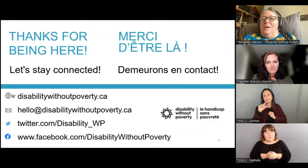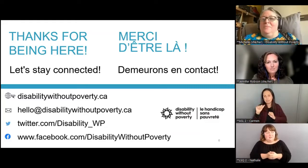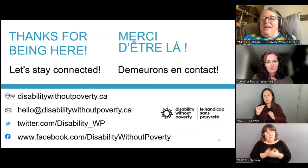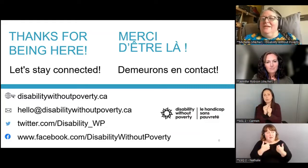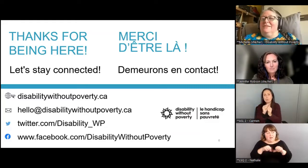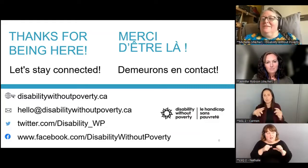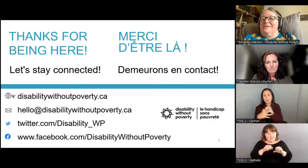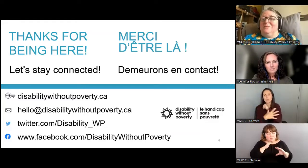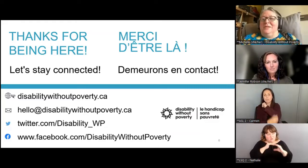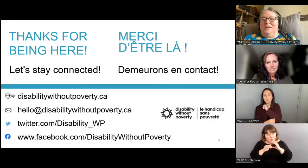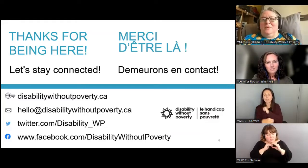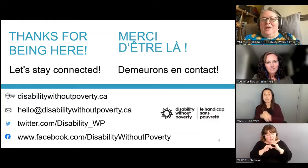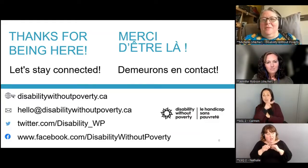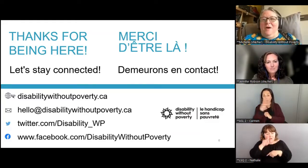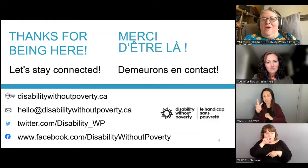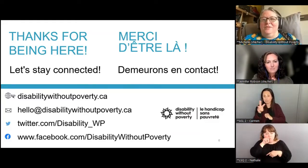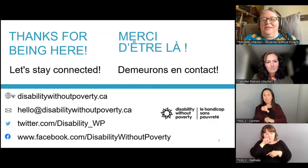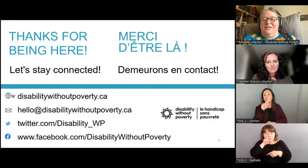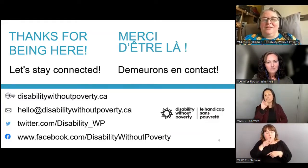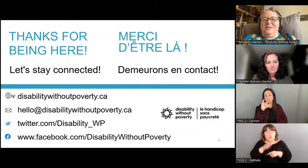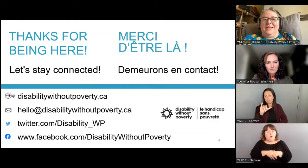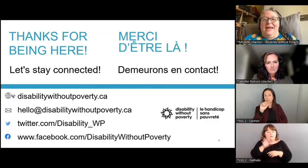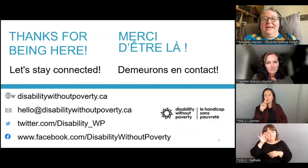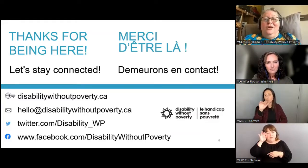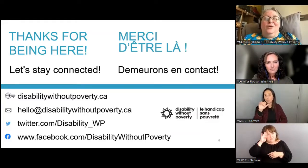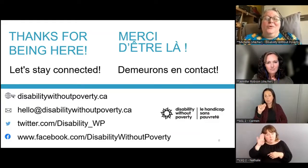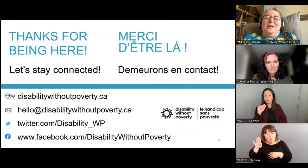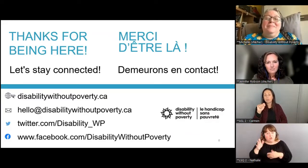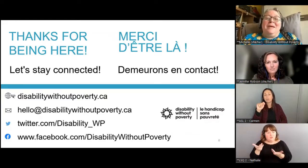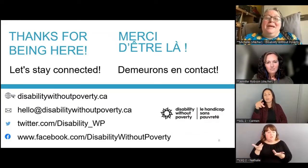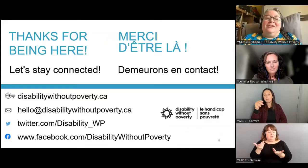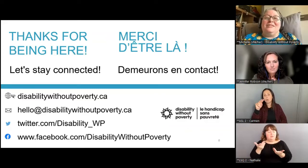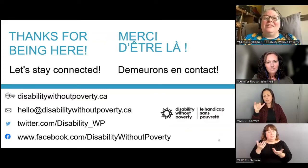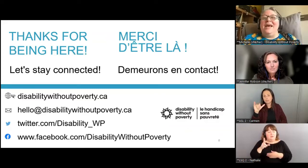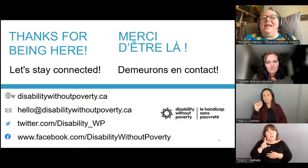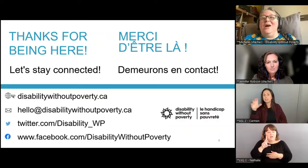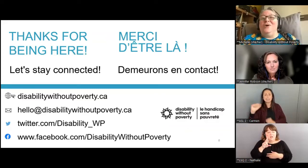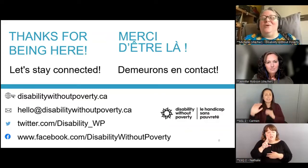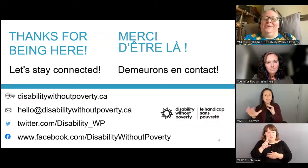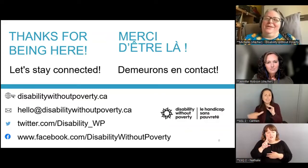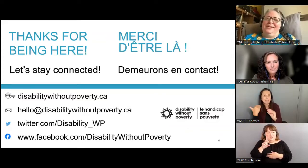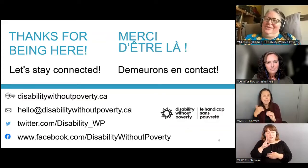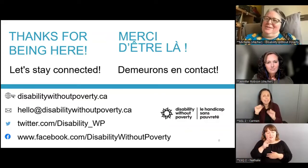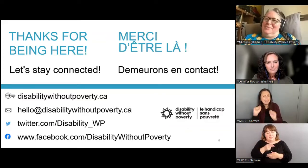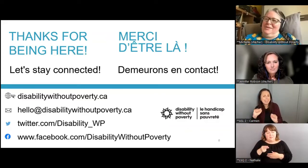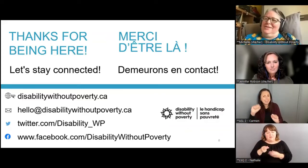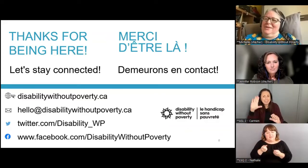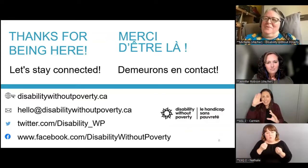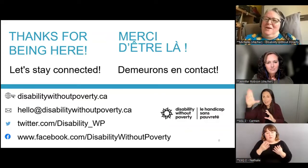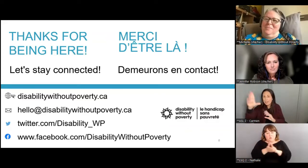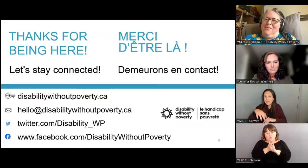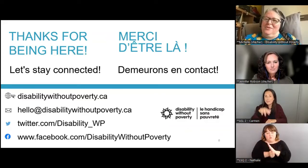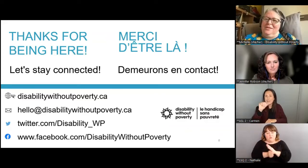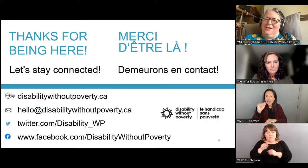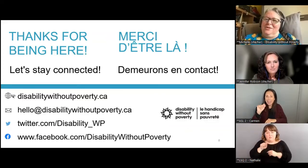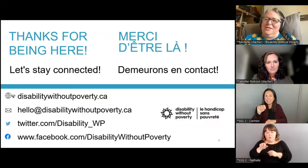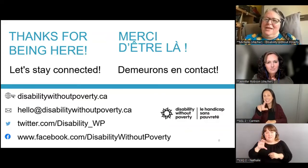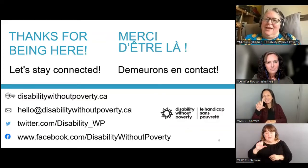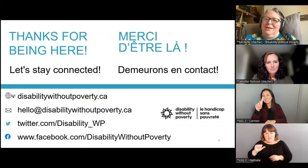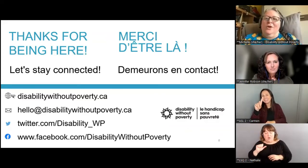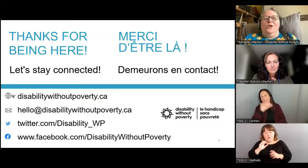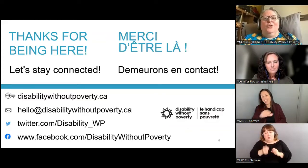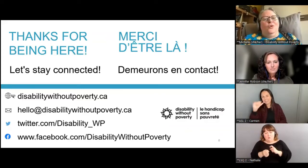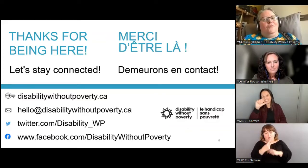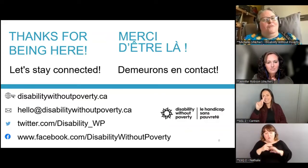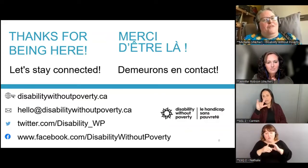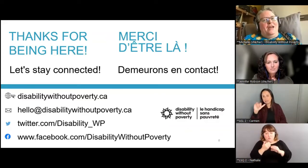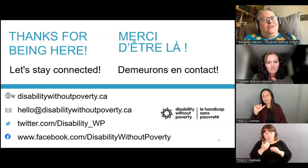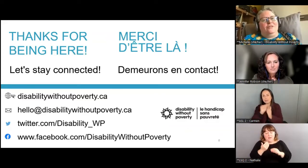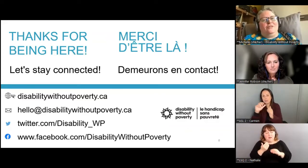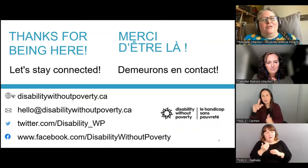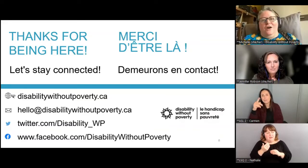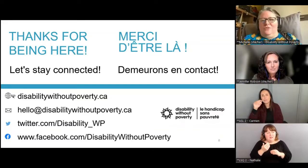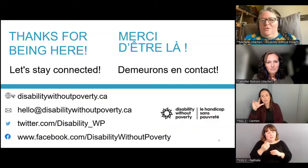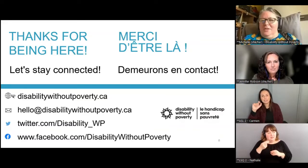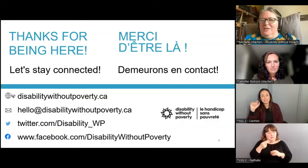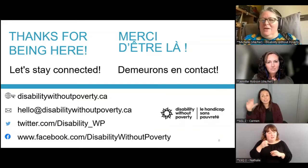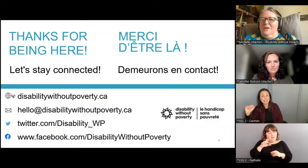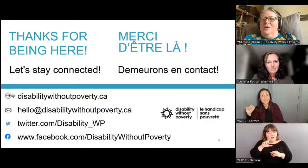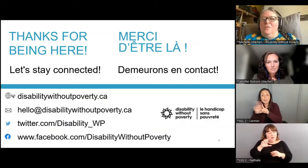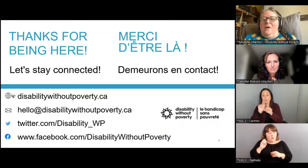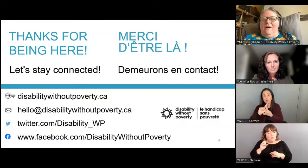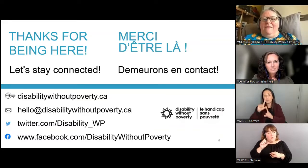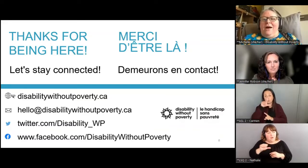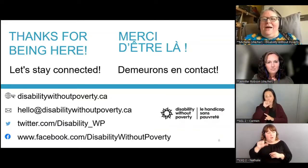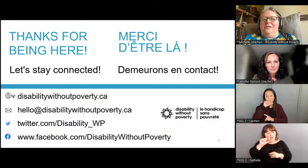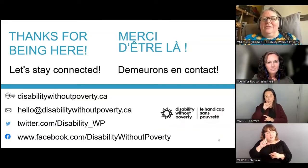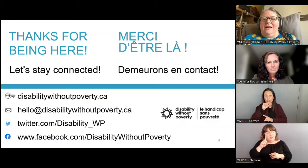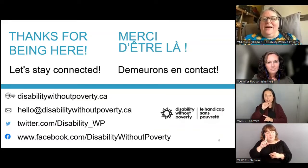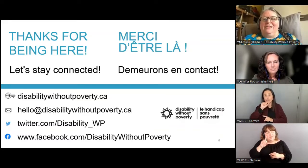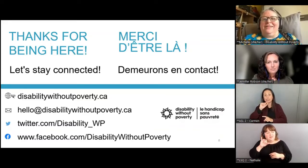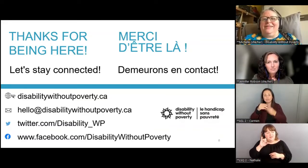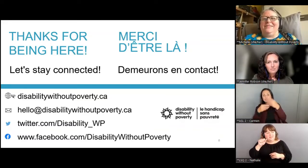THE WEBSITE, DIGIT WITHOUTPOVERTY.ca. YOU CAN FIND US ON TWITTER WHERE OUR HANDLE IS